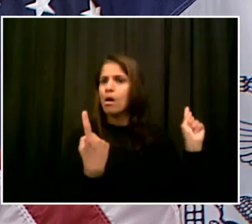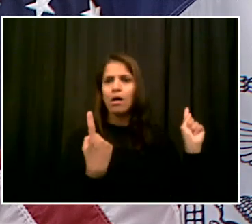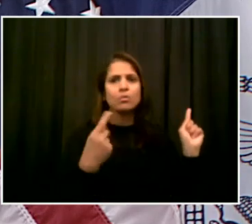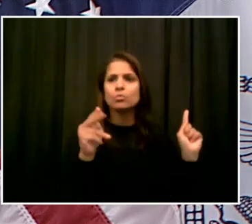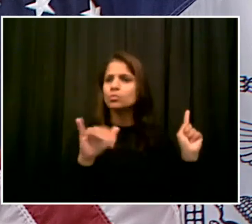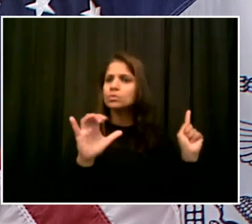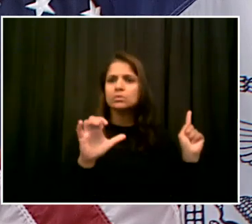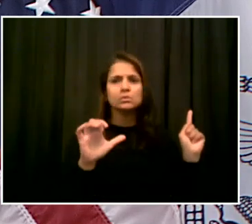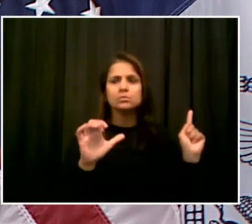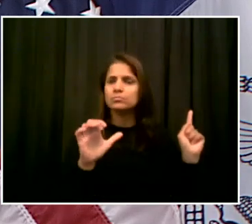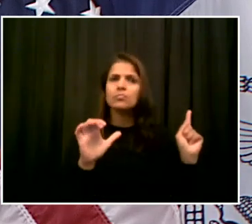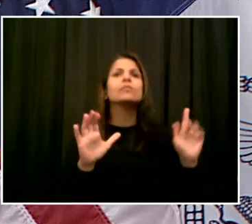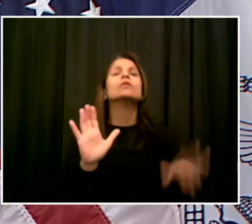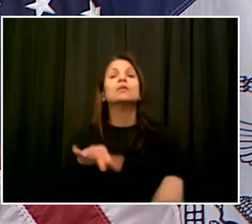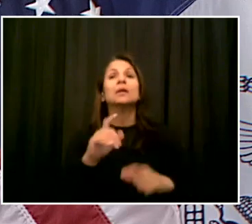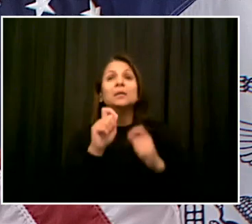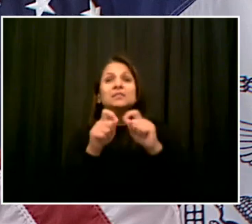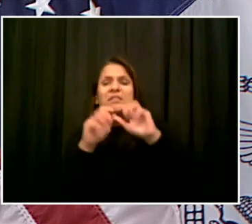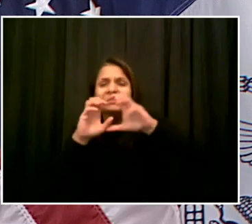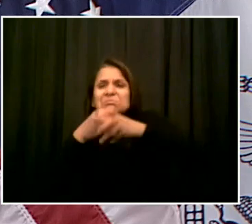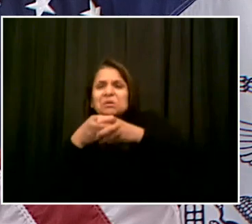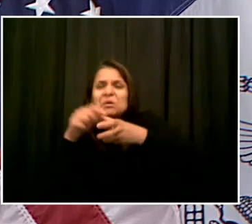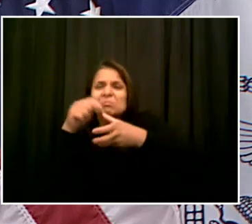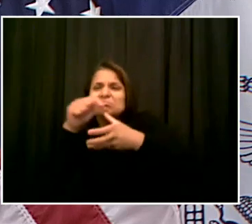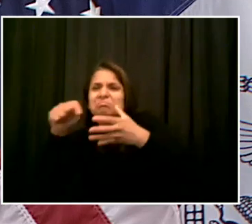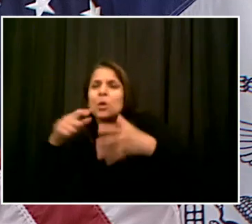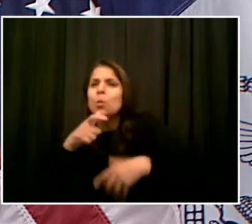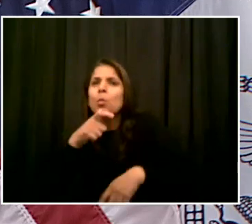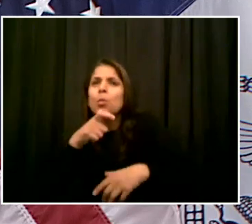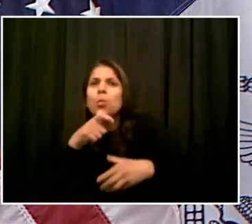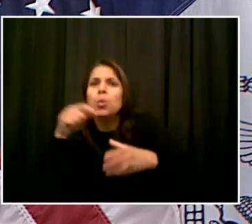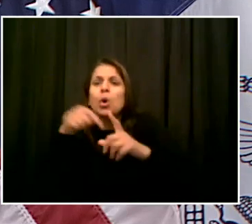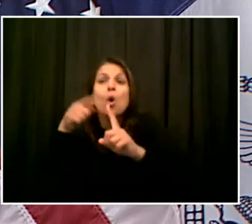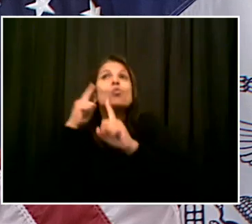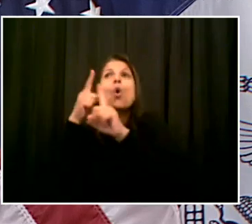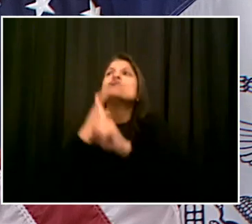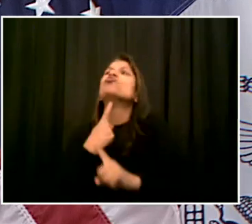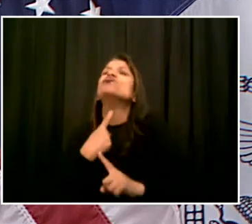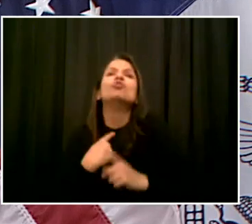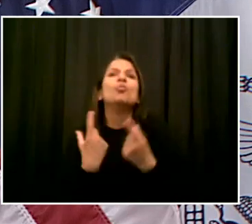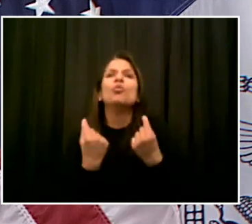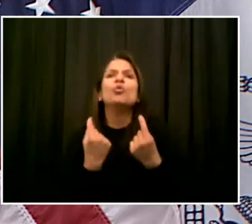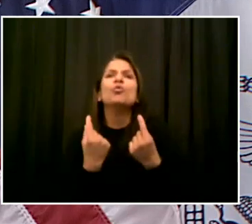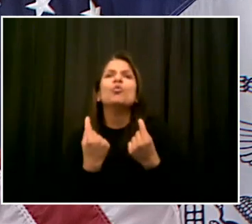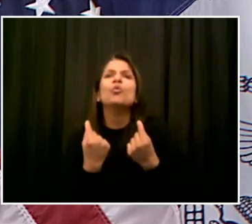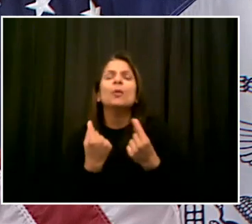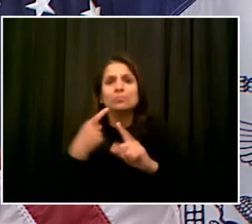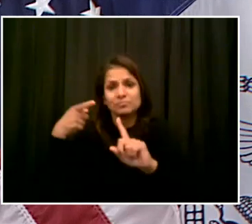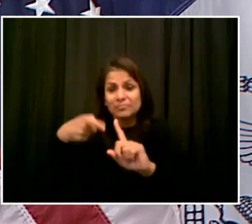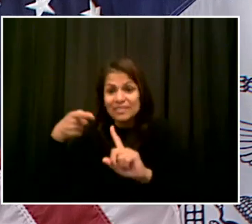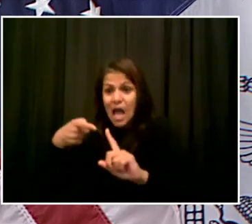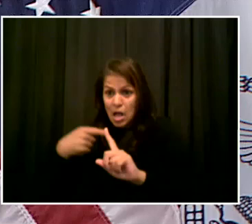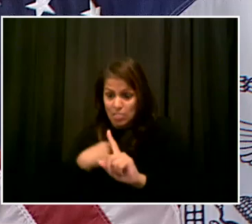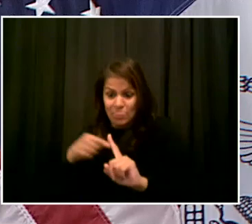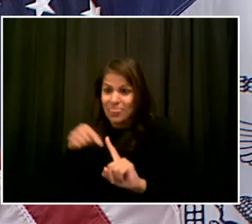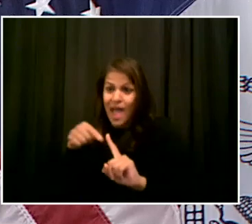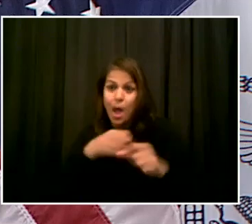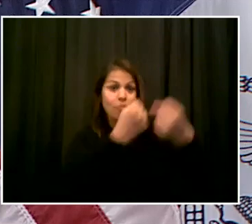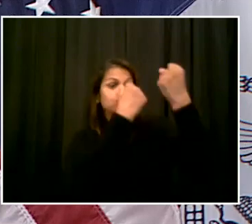SOME EXTENT, SHARING PROTOCOLS, NEGATI VEVILOT PROTOCOLS, FOR HOW TO CREATE MAYHEM AND W HO